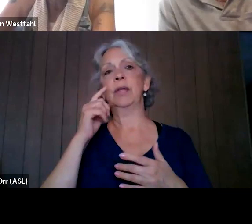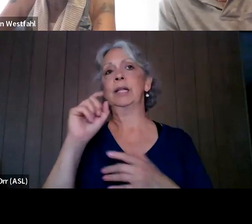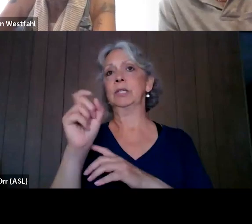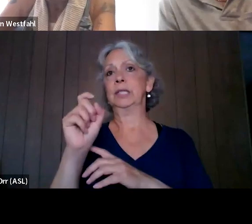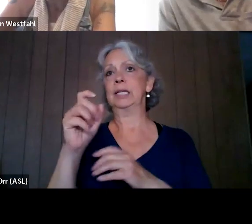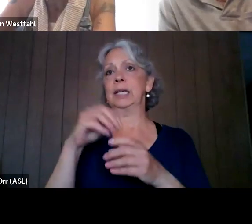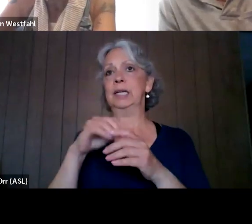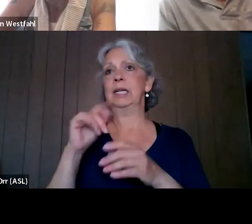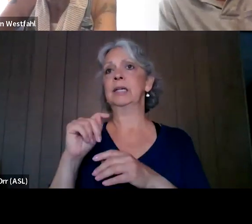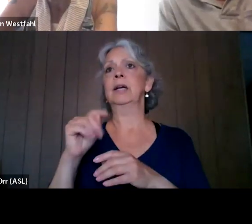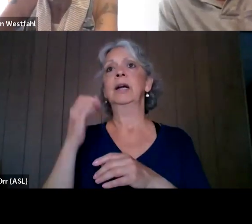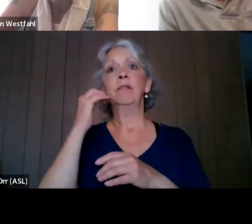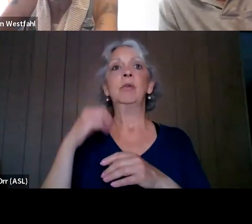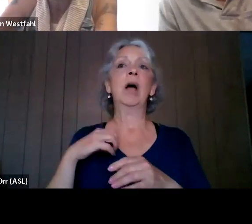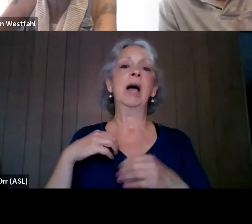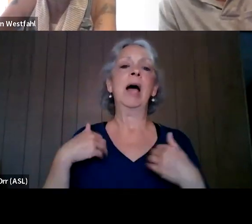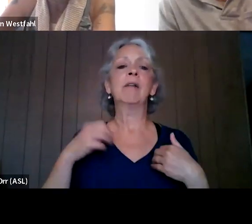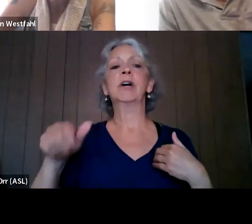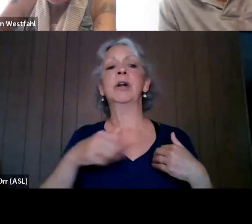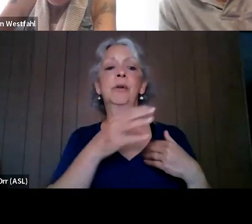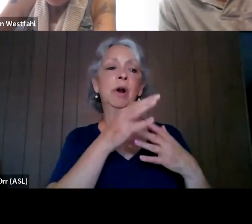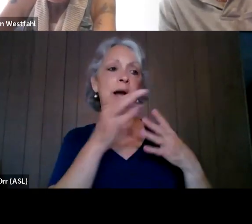if there is another option you have, please pursue it.